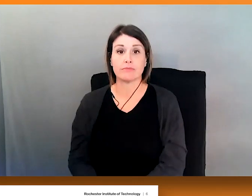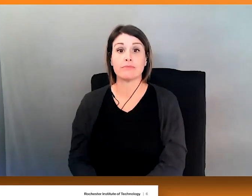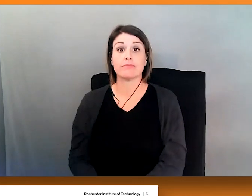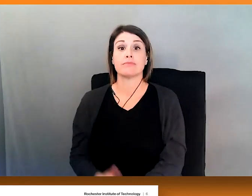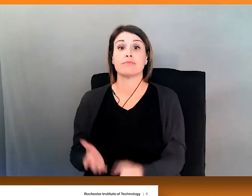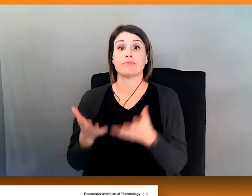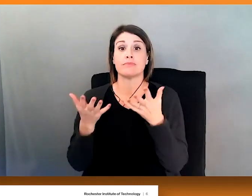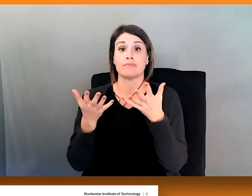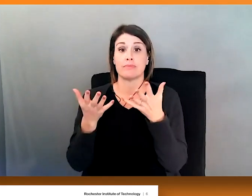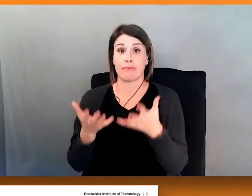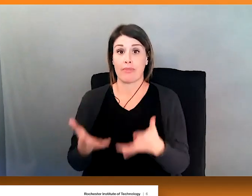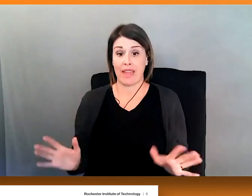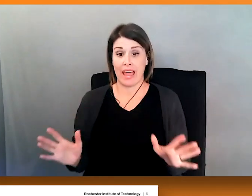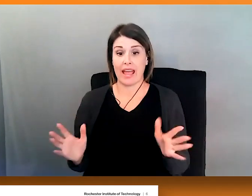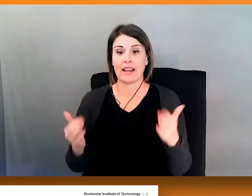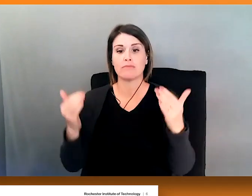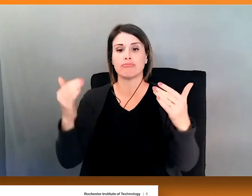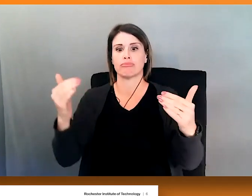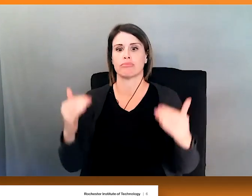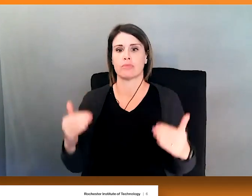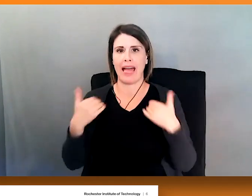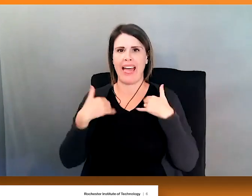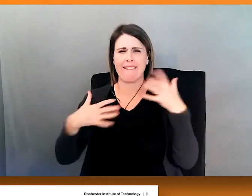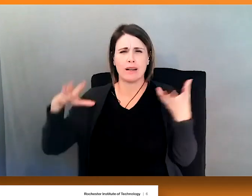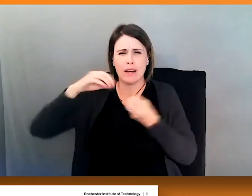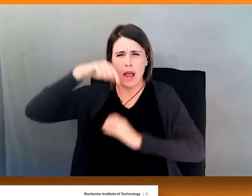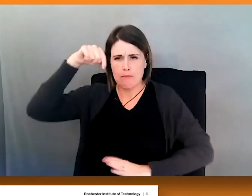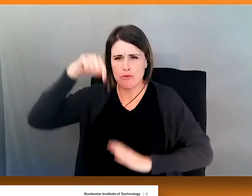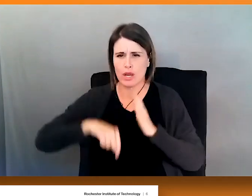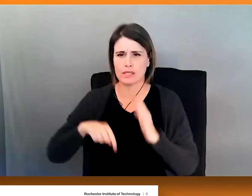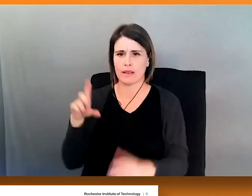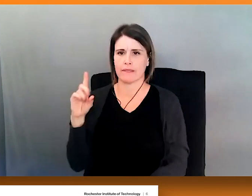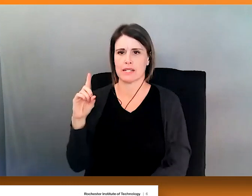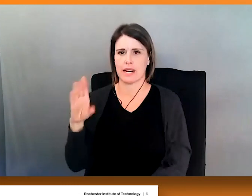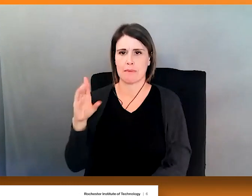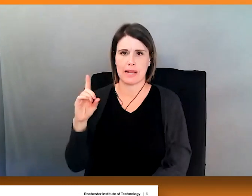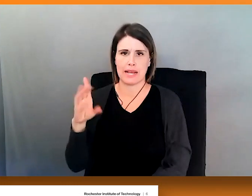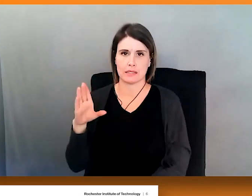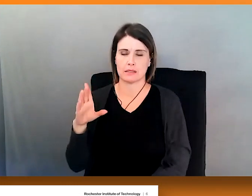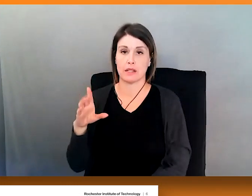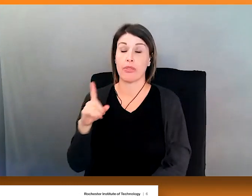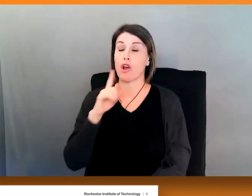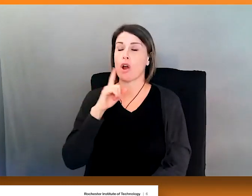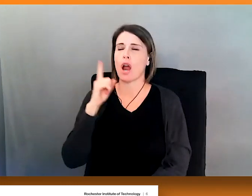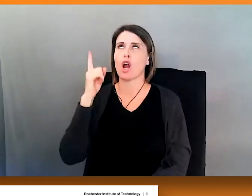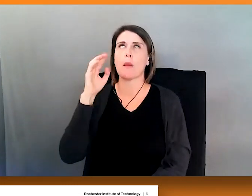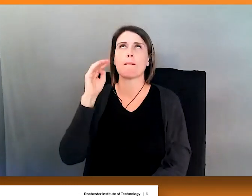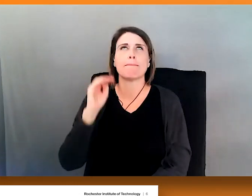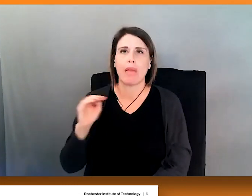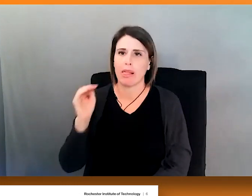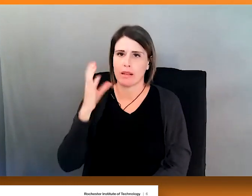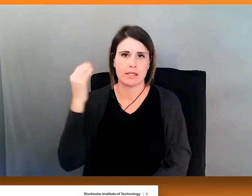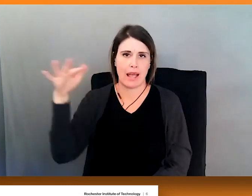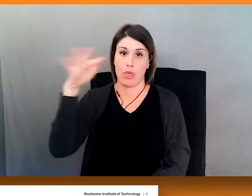Then there's the comprehensive databases. There are a million out there. I am focusing on the 3 that I think are